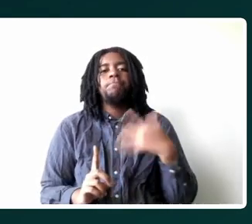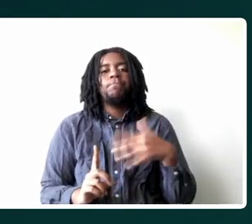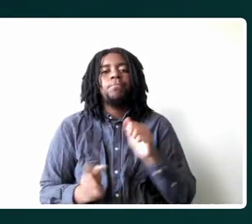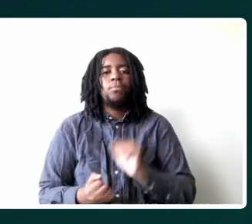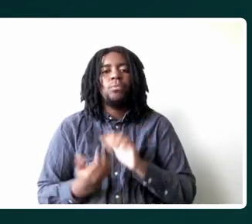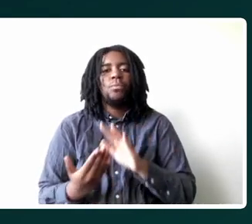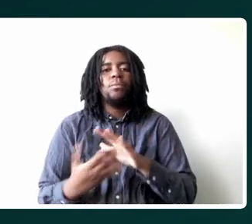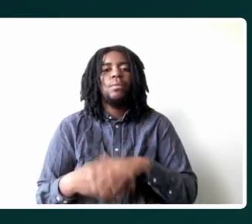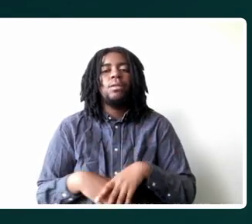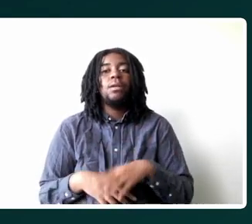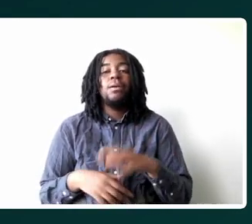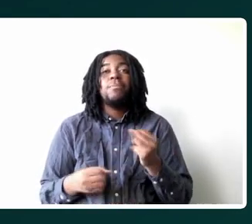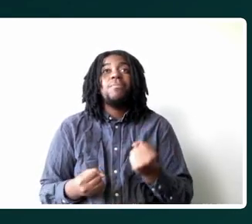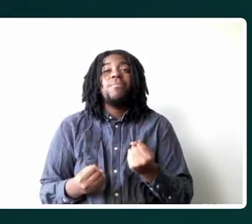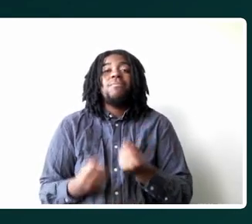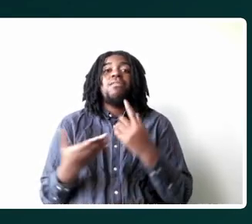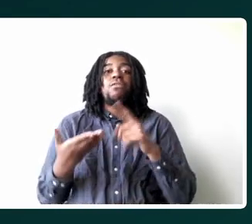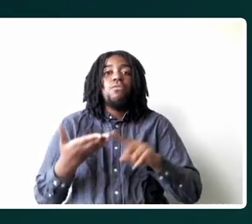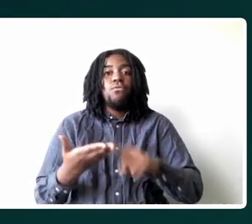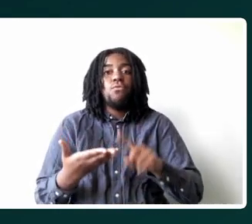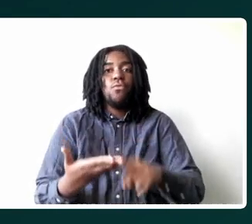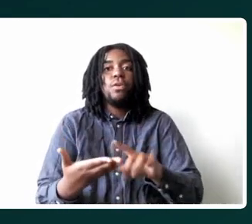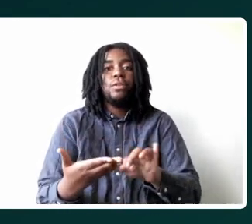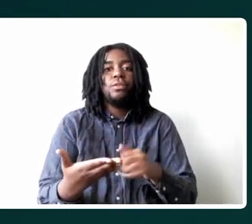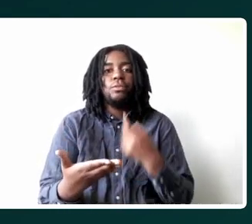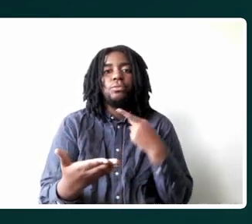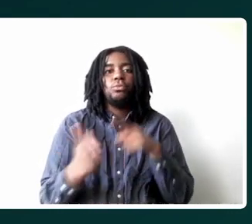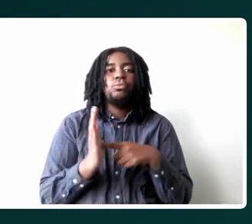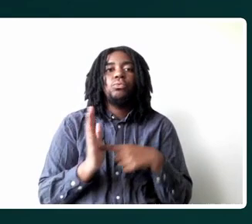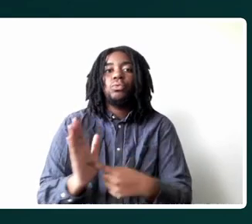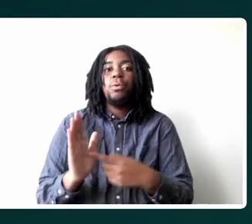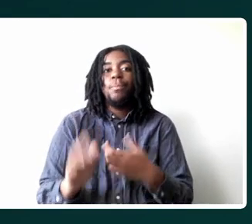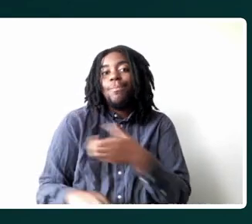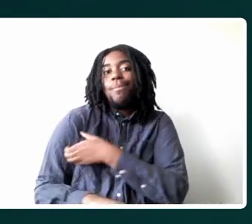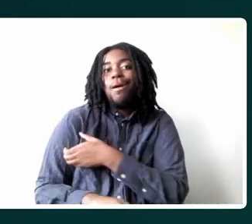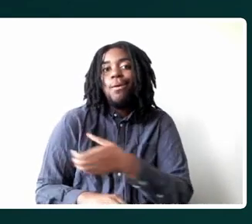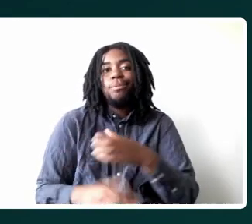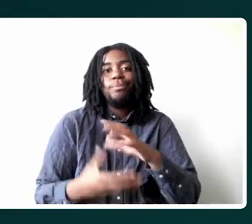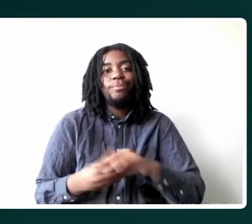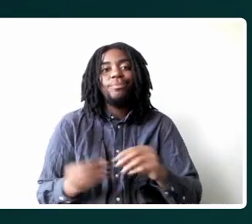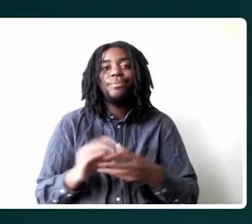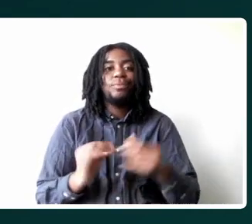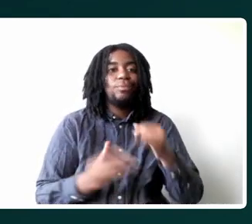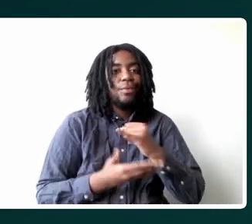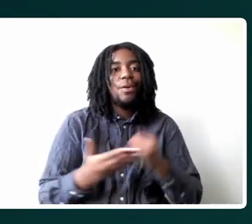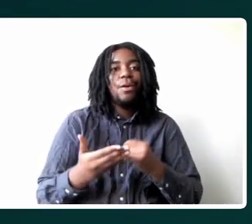about the power of arts integration to engage, empower, and connect multilingual